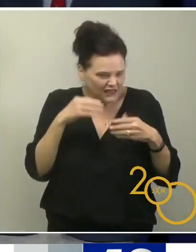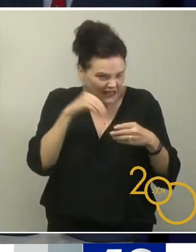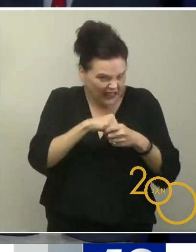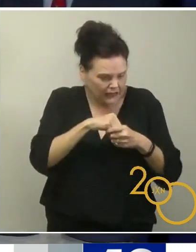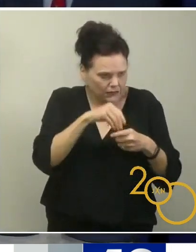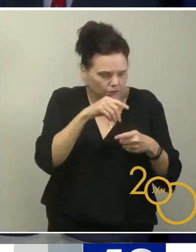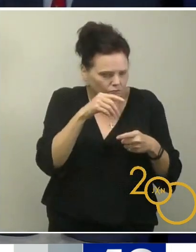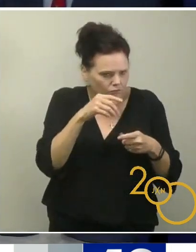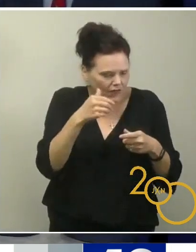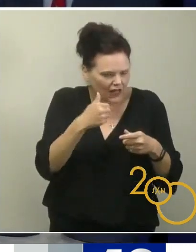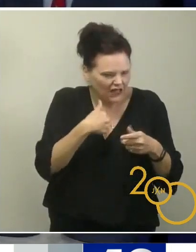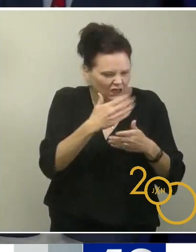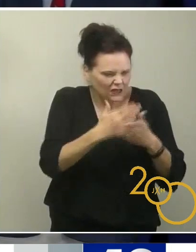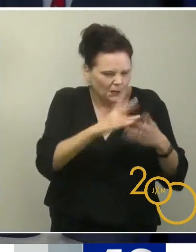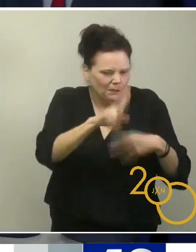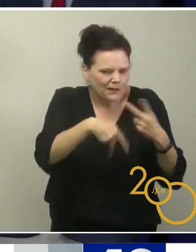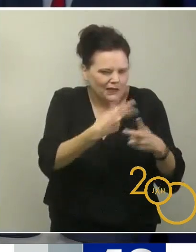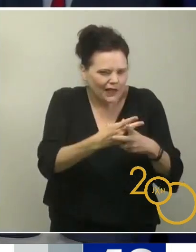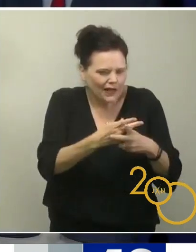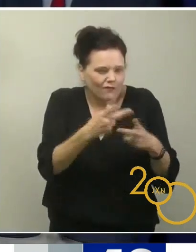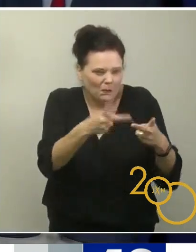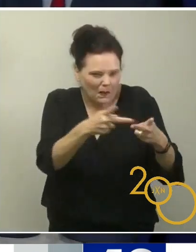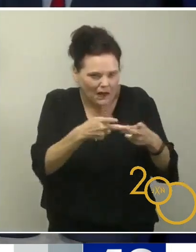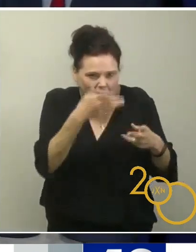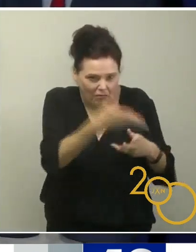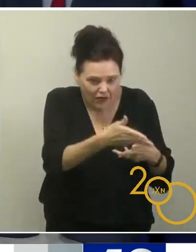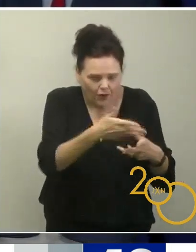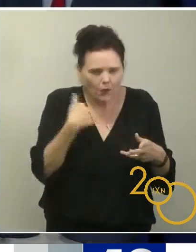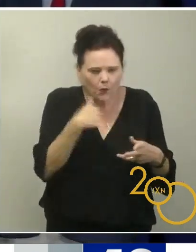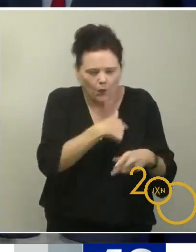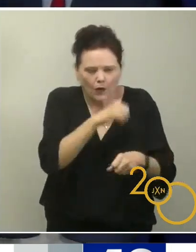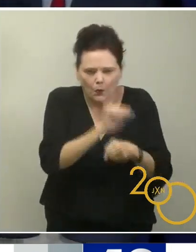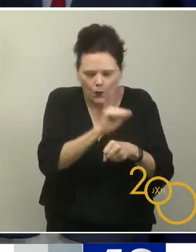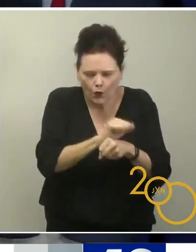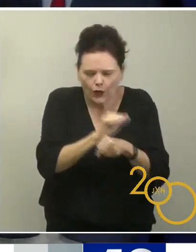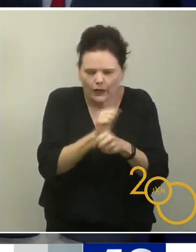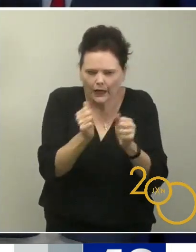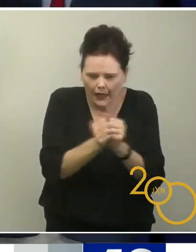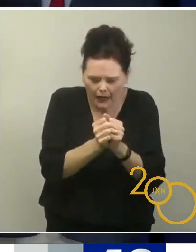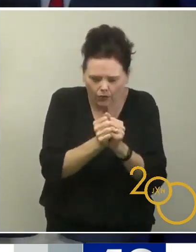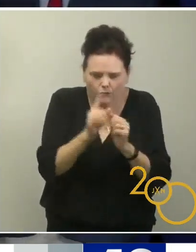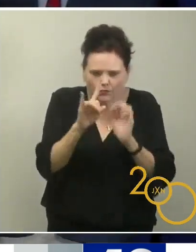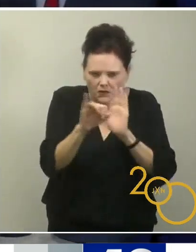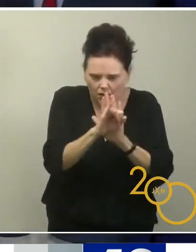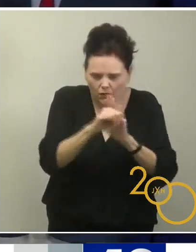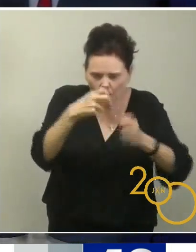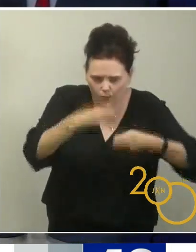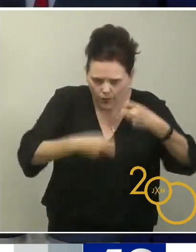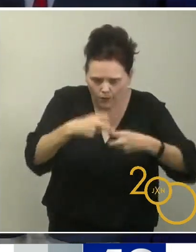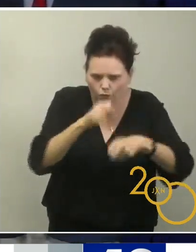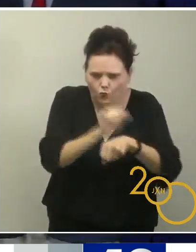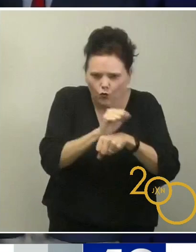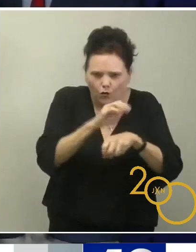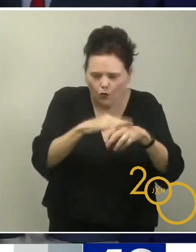INSTRUMENT AND TOOL THAT MEANS EVERY PERSON THAT HAS SKIN IN THAT WAY WE ARE ALL SPEAKING